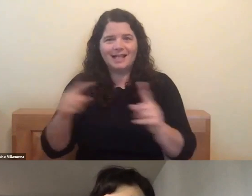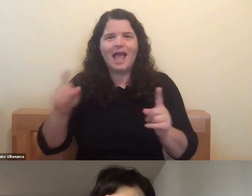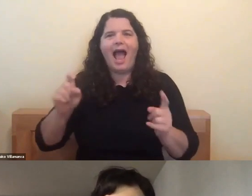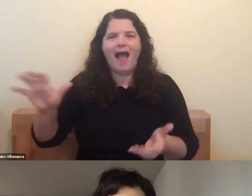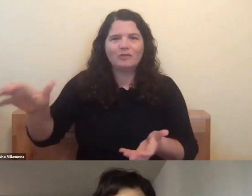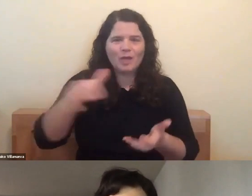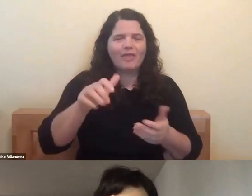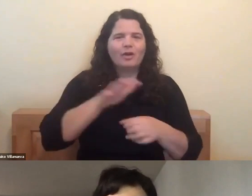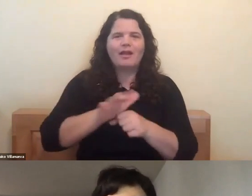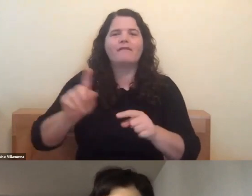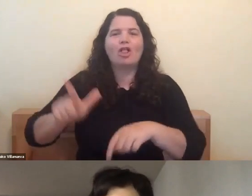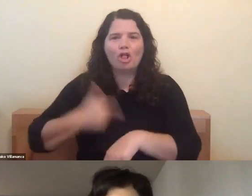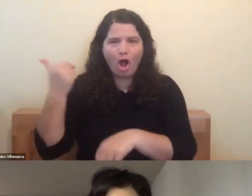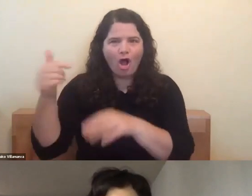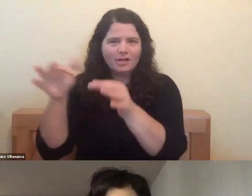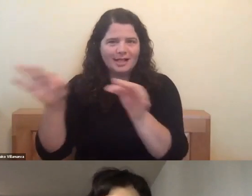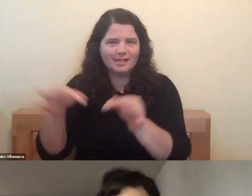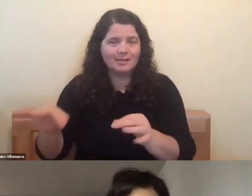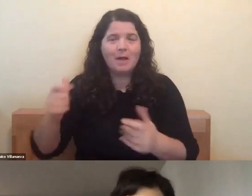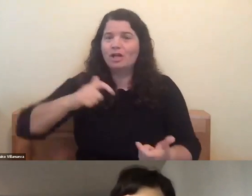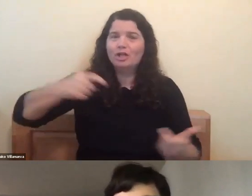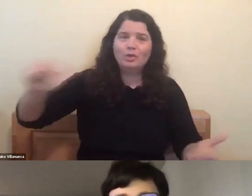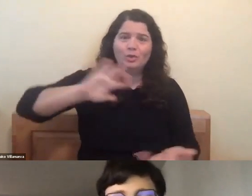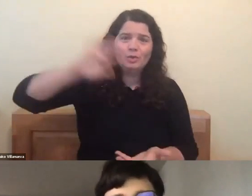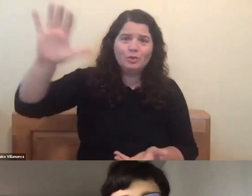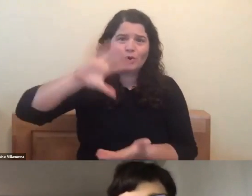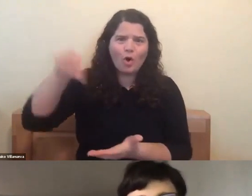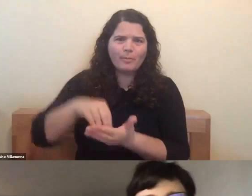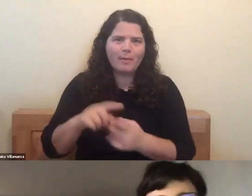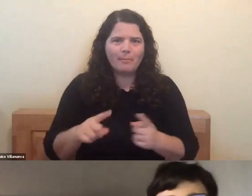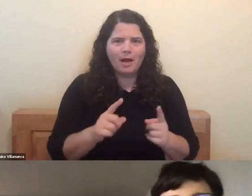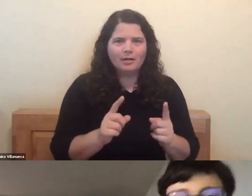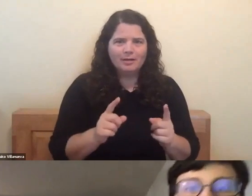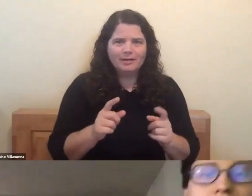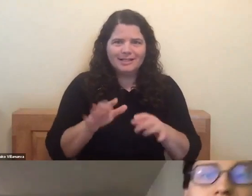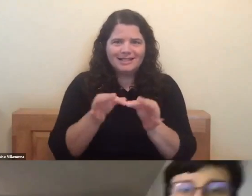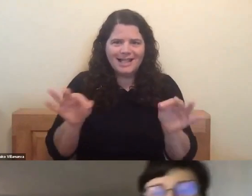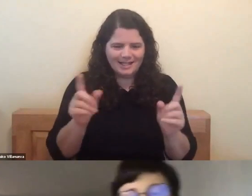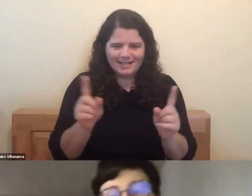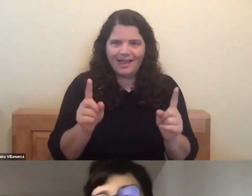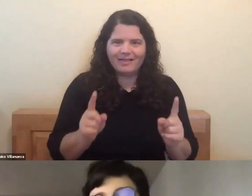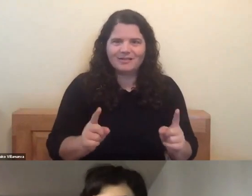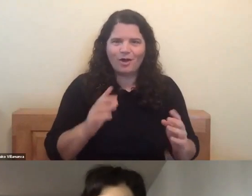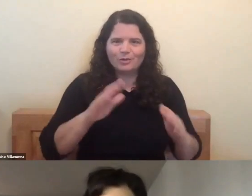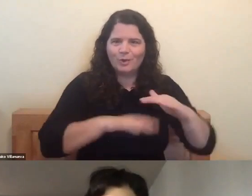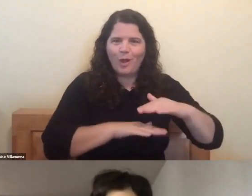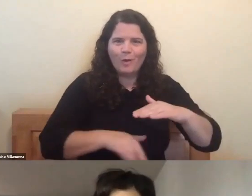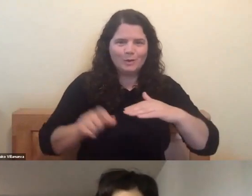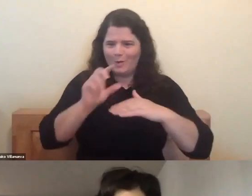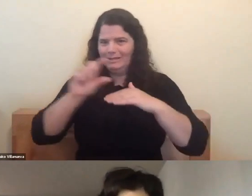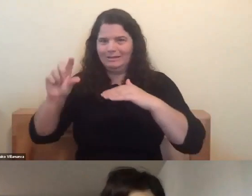even with the giant corpora there's not a lot of data at the very high sentence length compared to corpora... yeah...